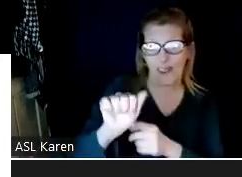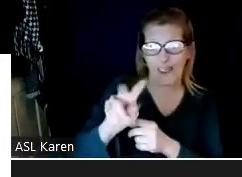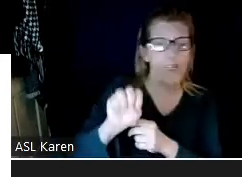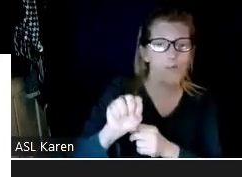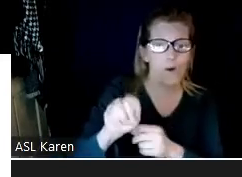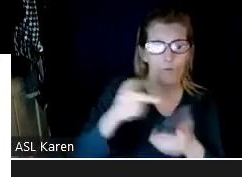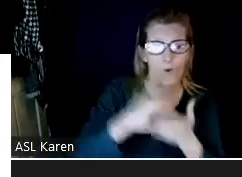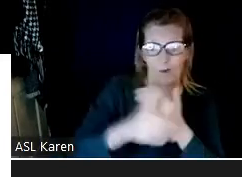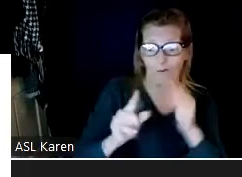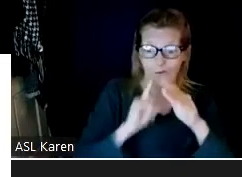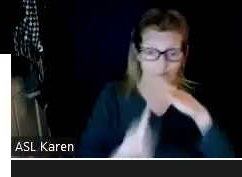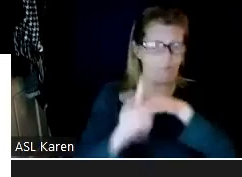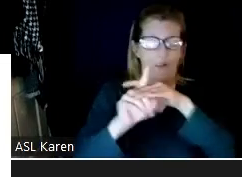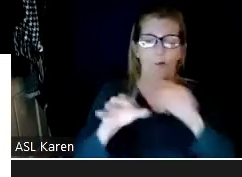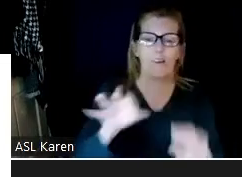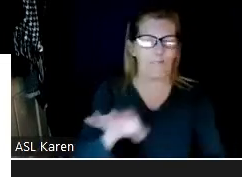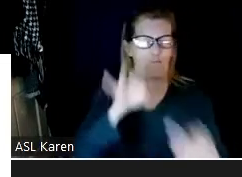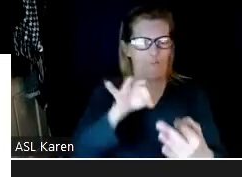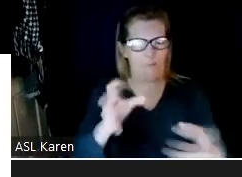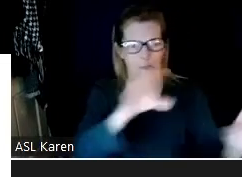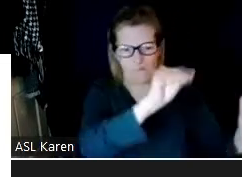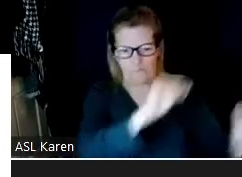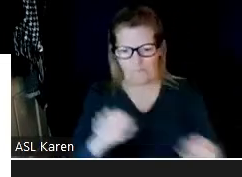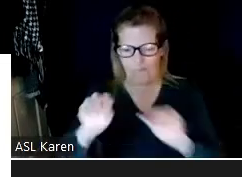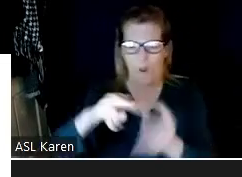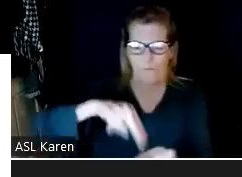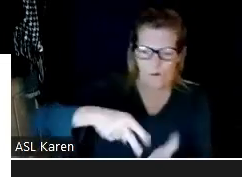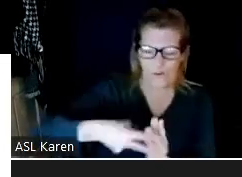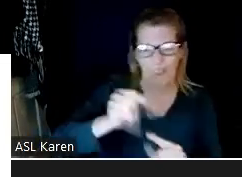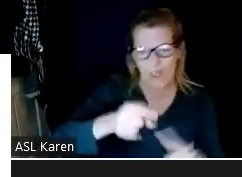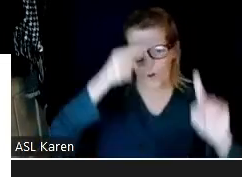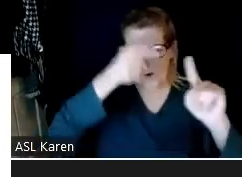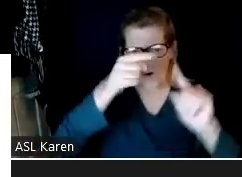15:10:18 but that fits very well with the purposes and the goals of that program.